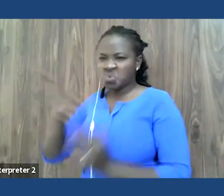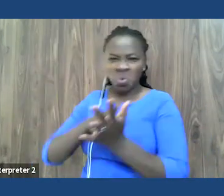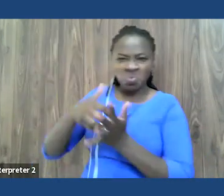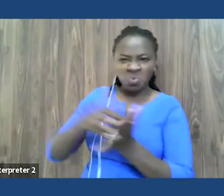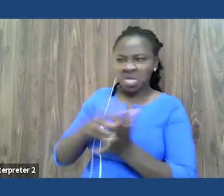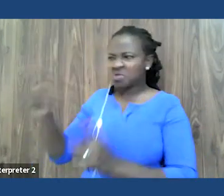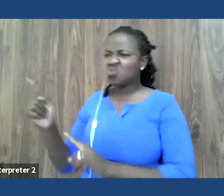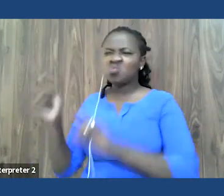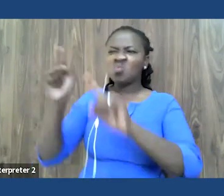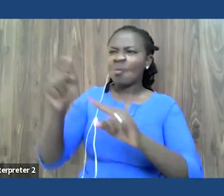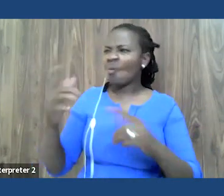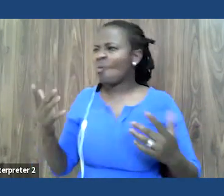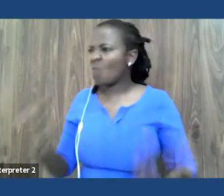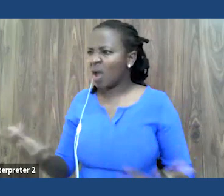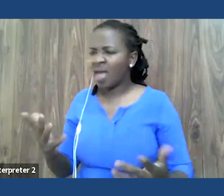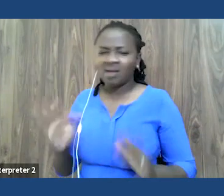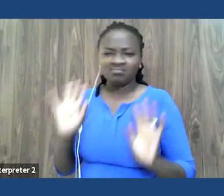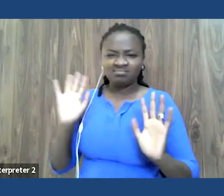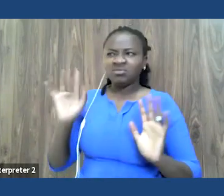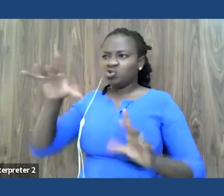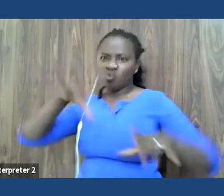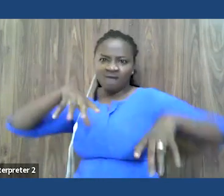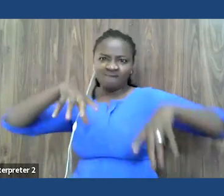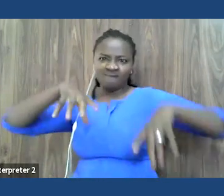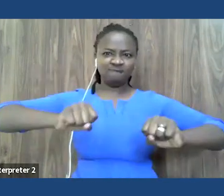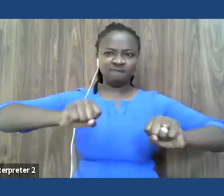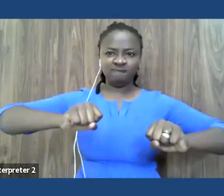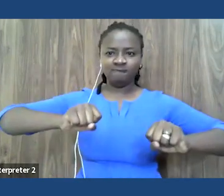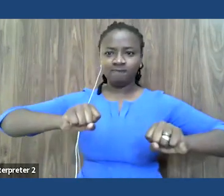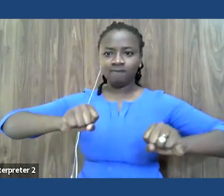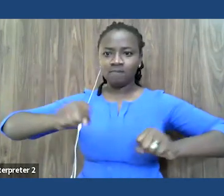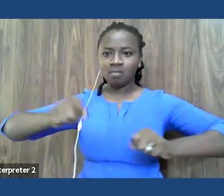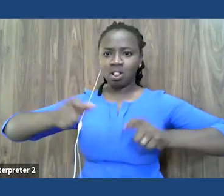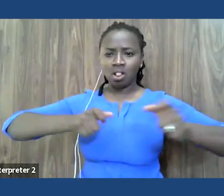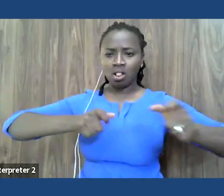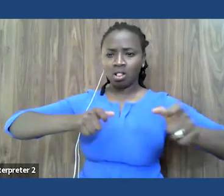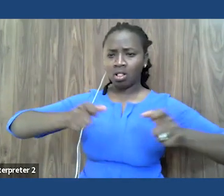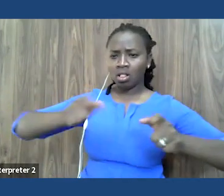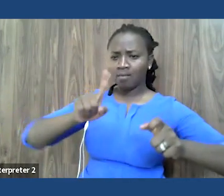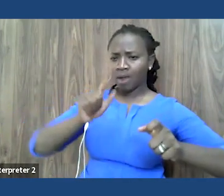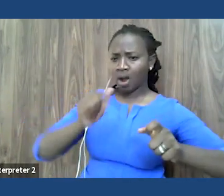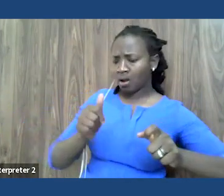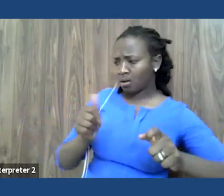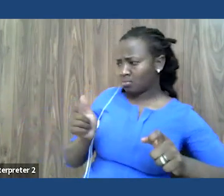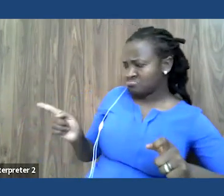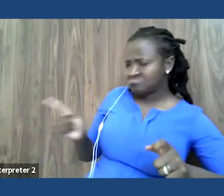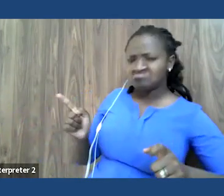You're taking a spot away from my younger person, a person more deserving.